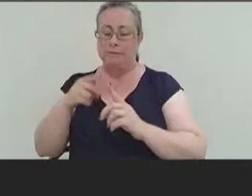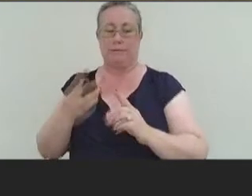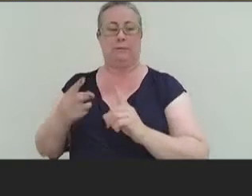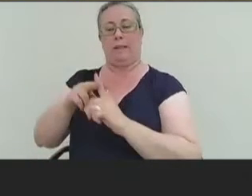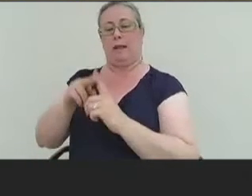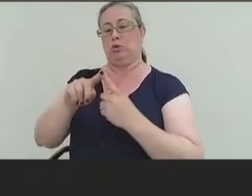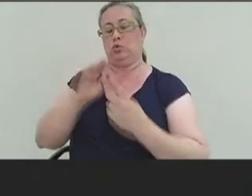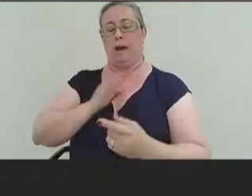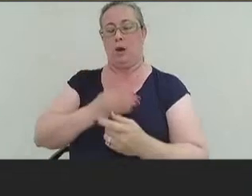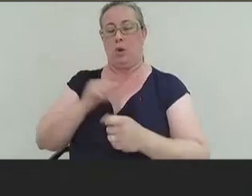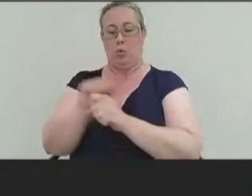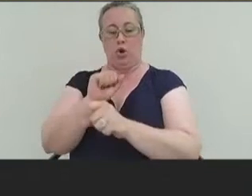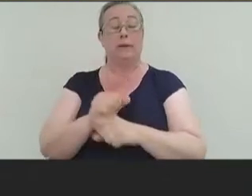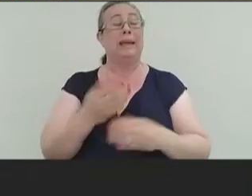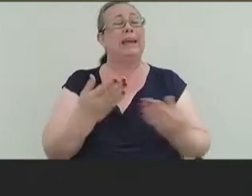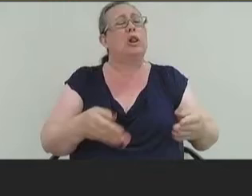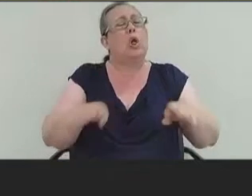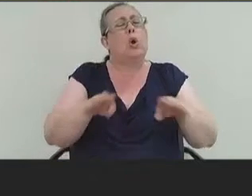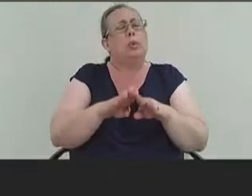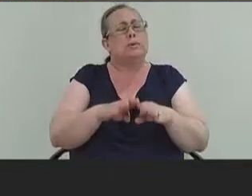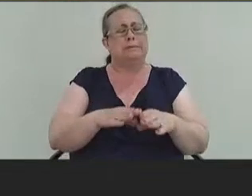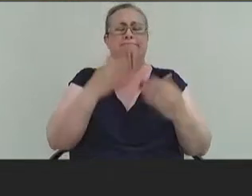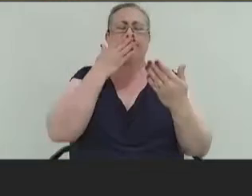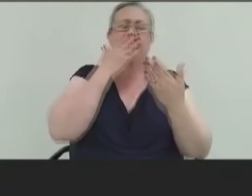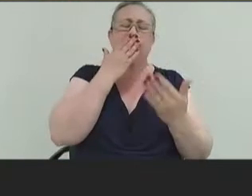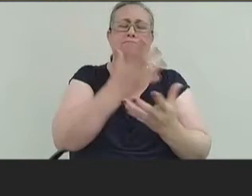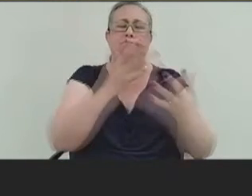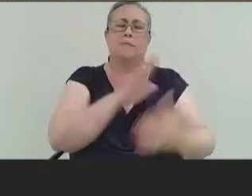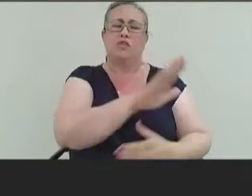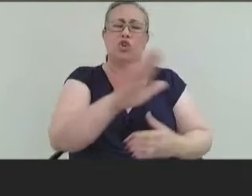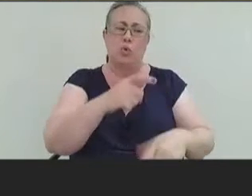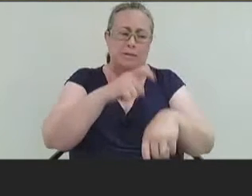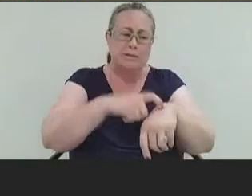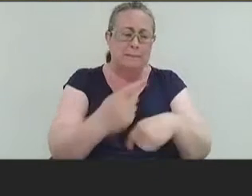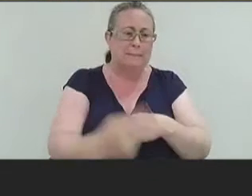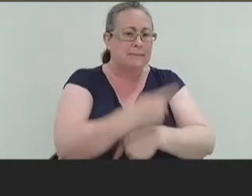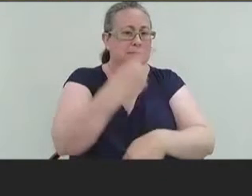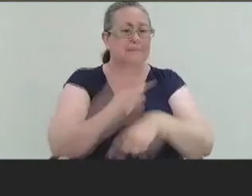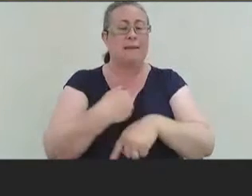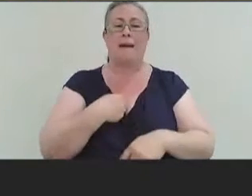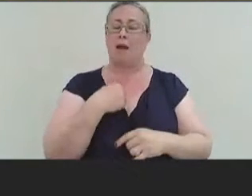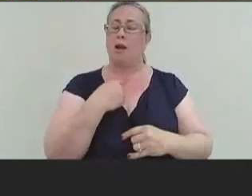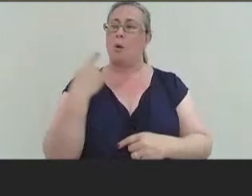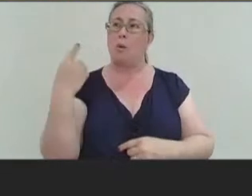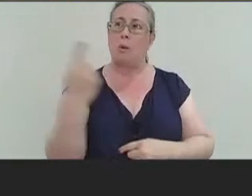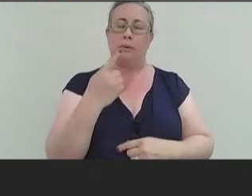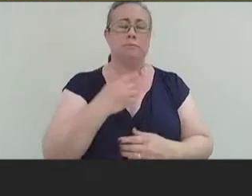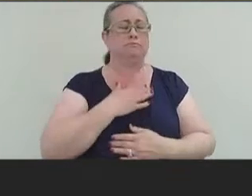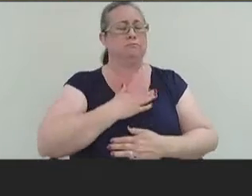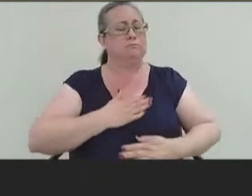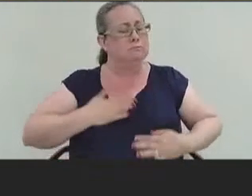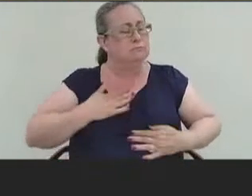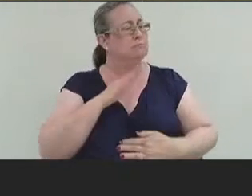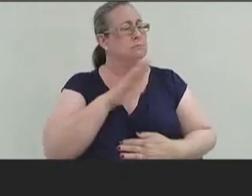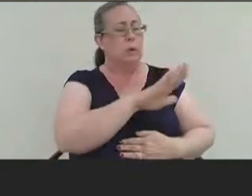So, in closing, thank you so much for your time today. I, as always, appreciate your dedication